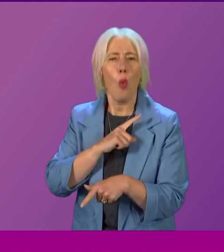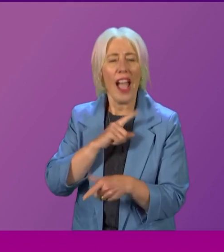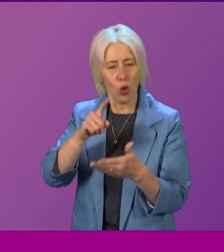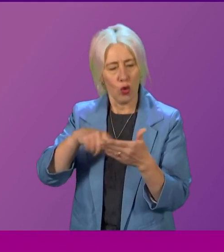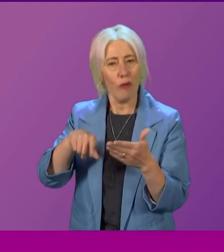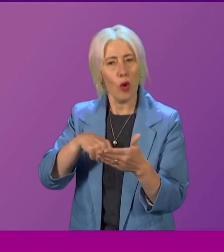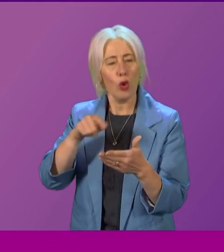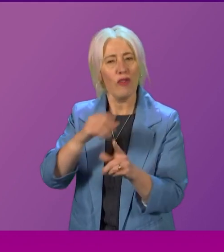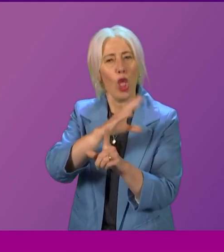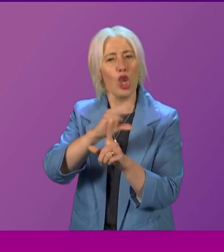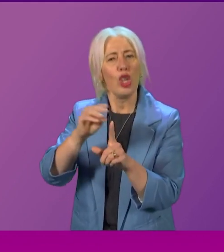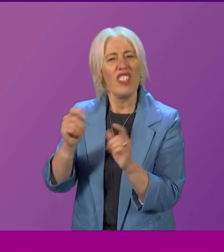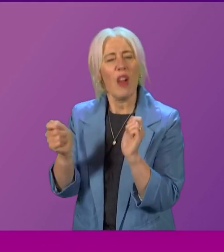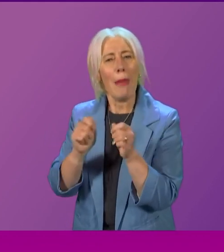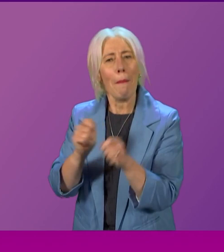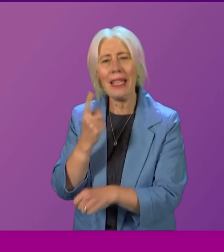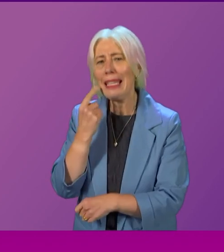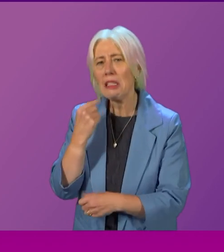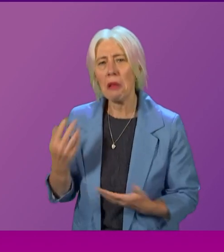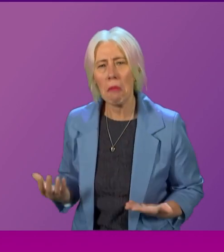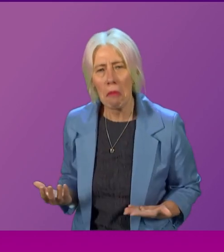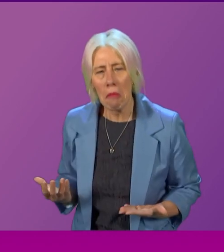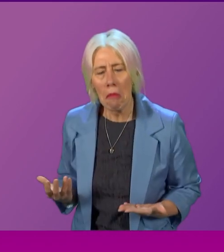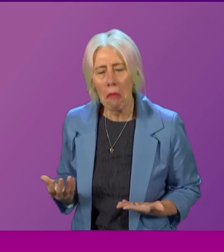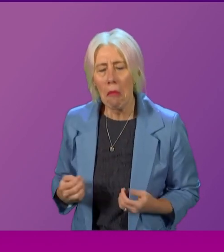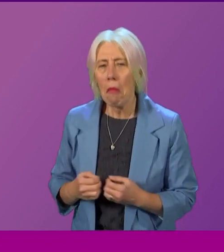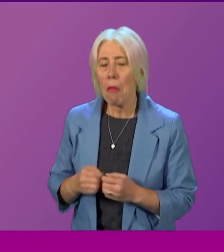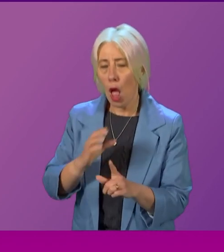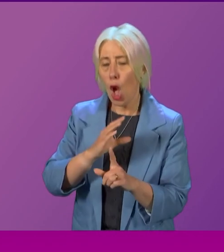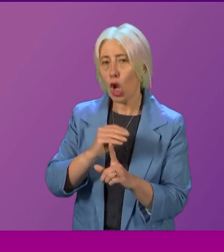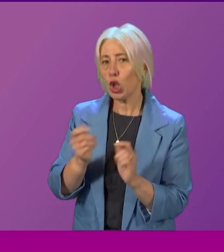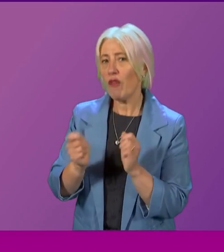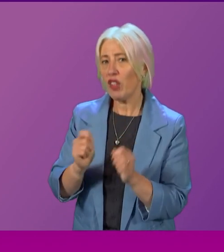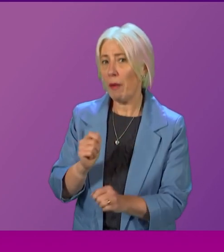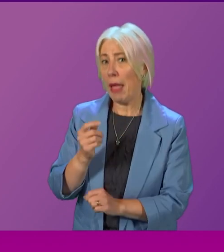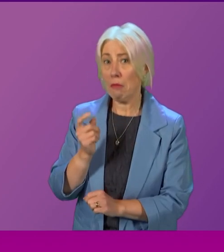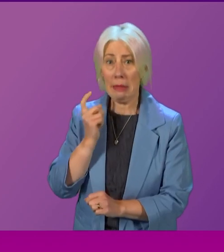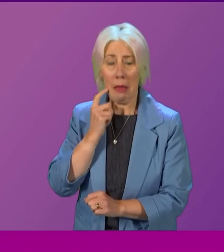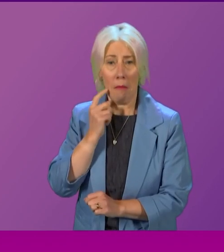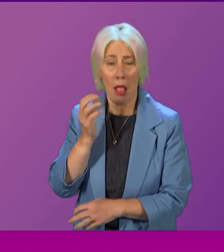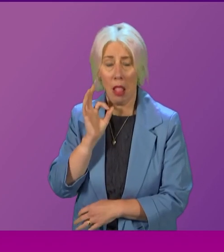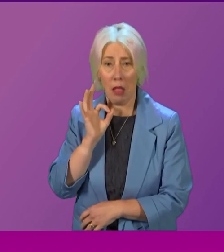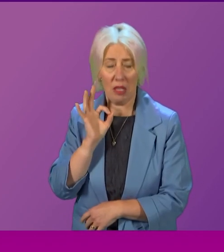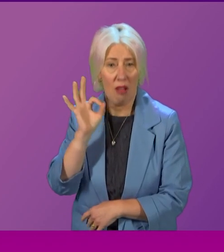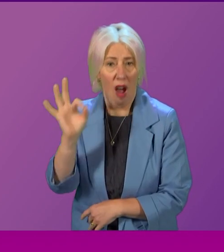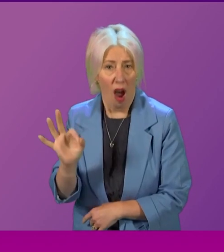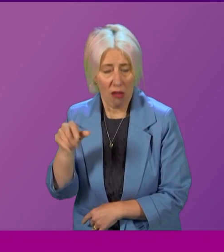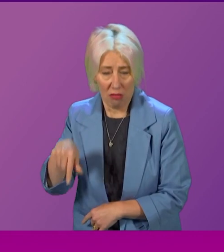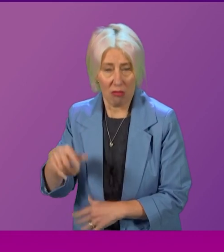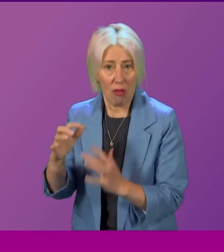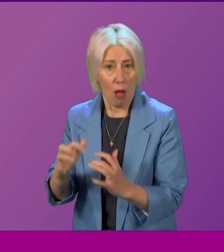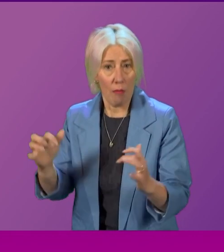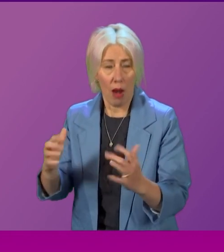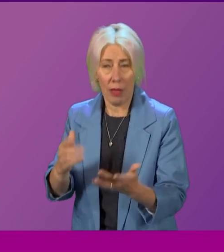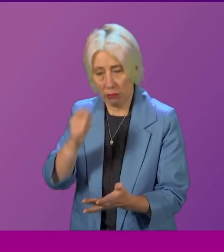for the Conservative amendment, which simply asked the Parliament to acknowledge that report